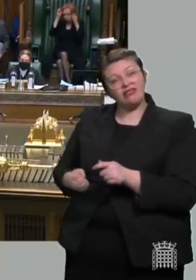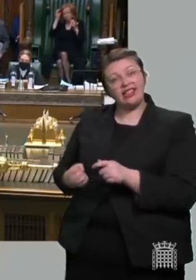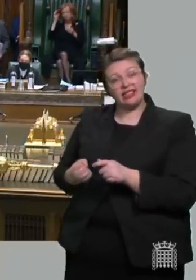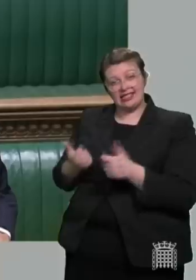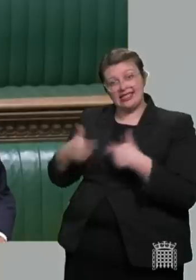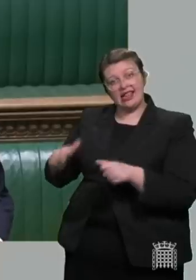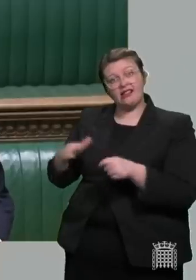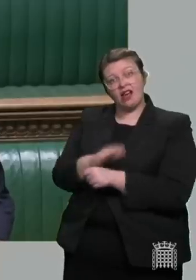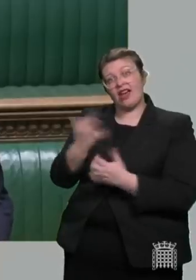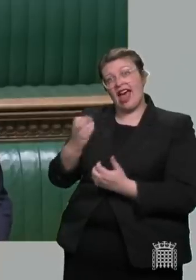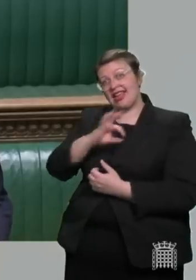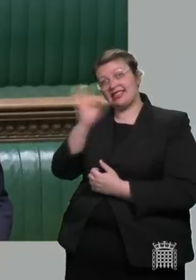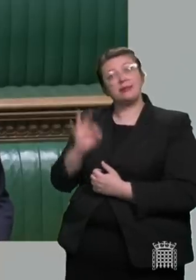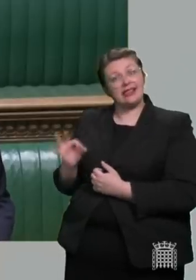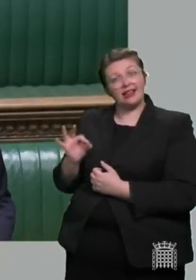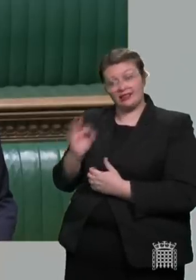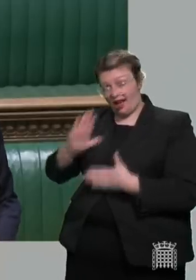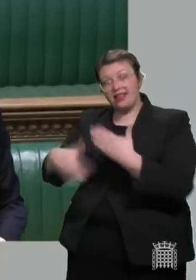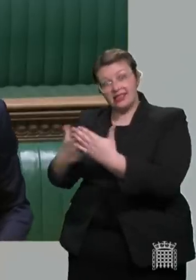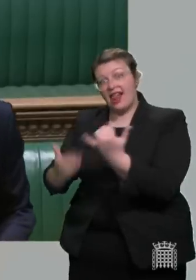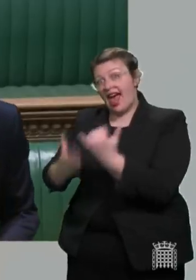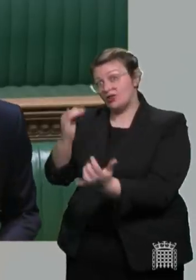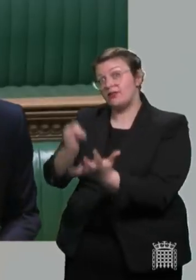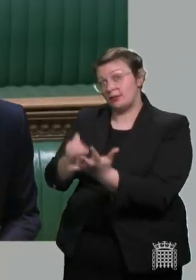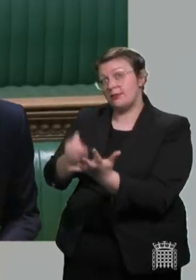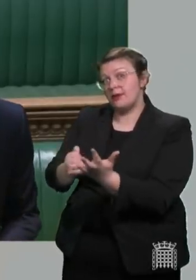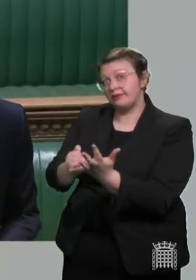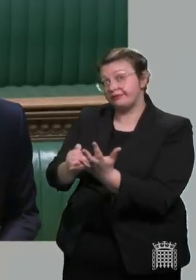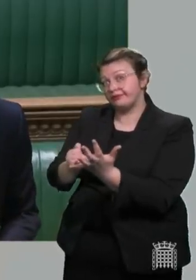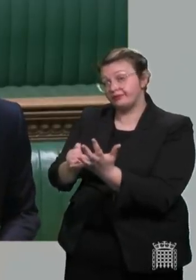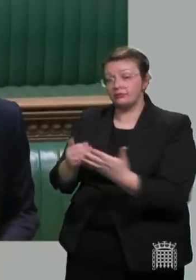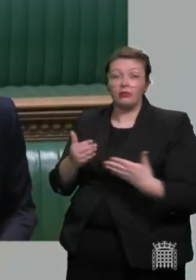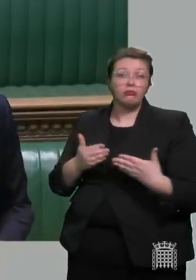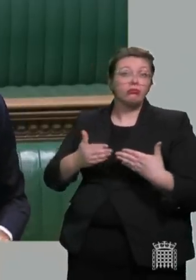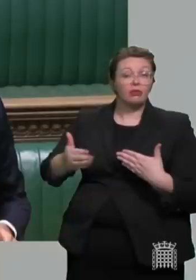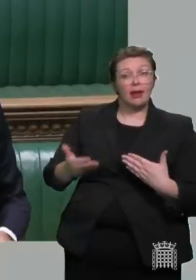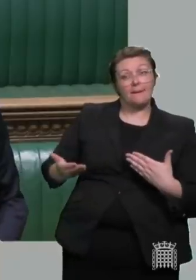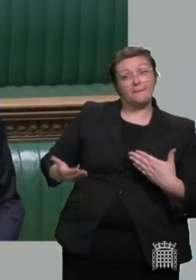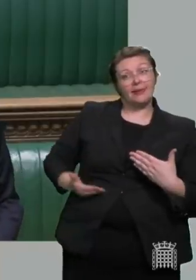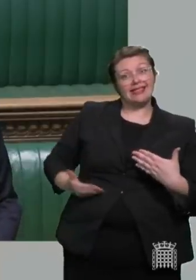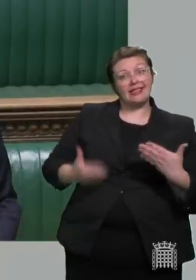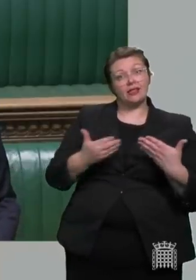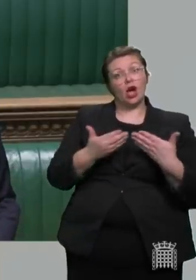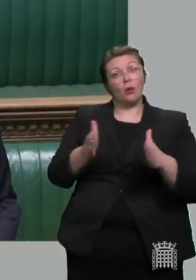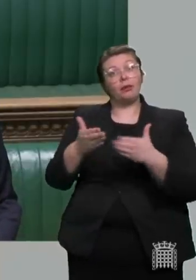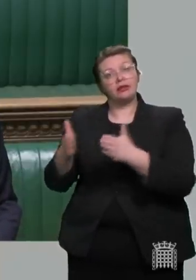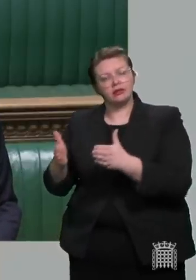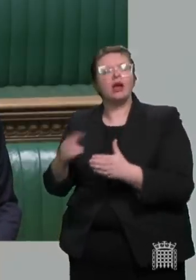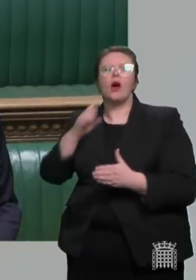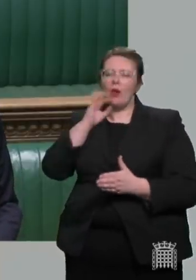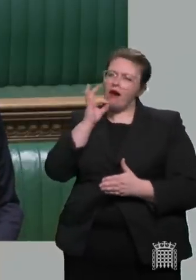until the scheme ends. As businesses reopen, we will ask them to contribute alongside the taxpayer